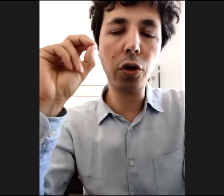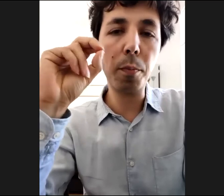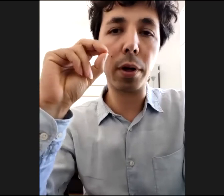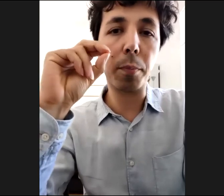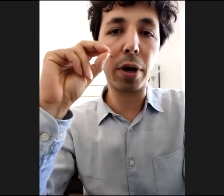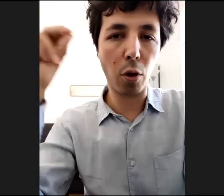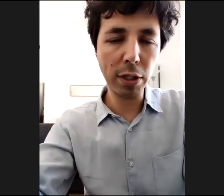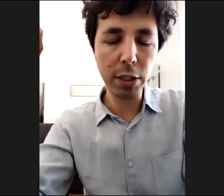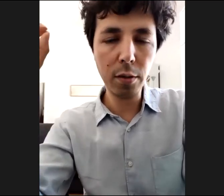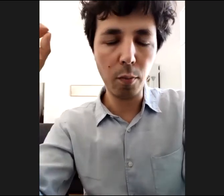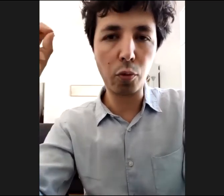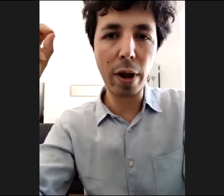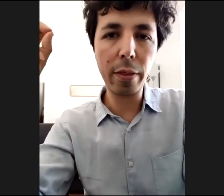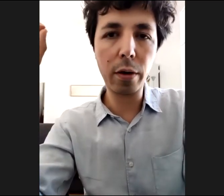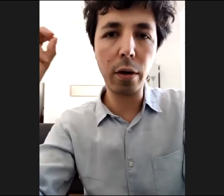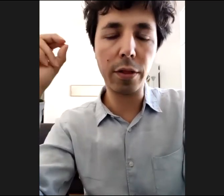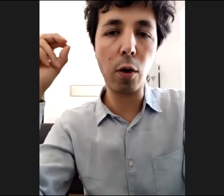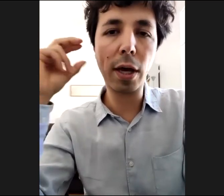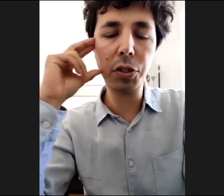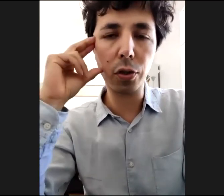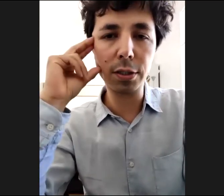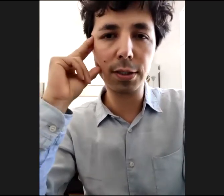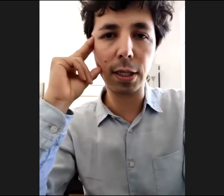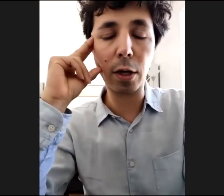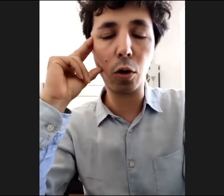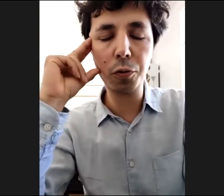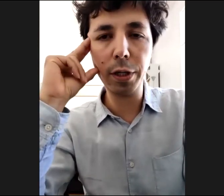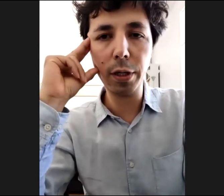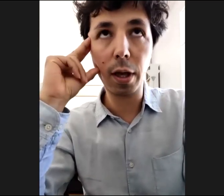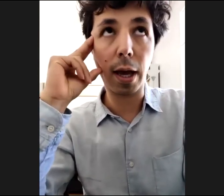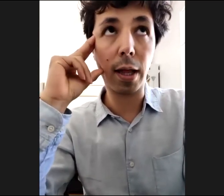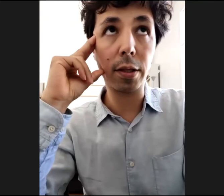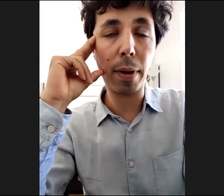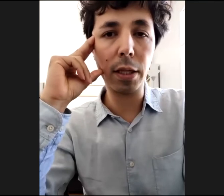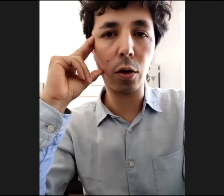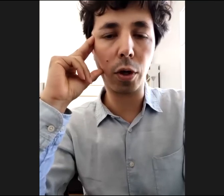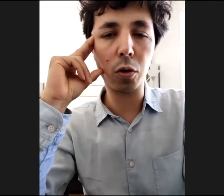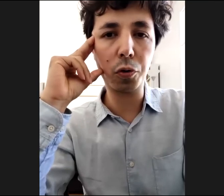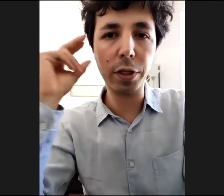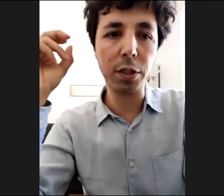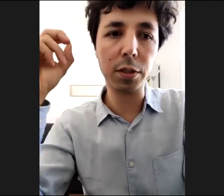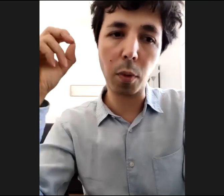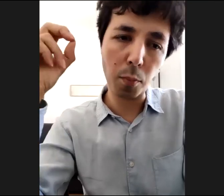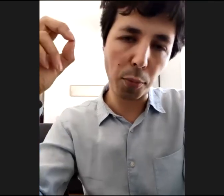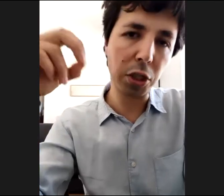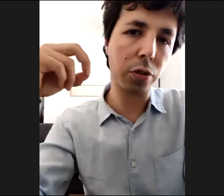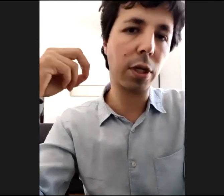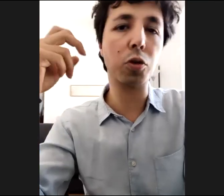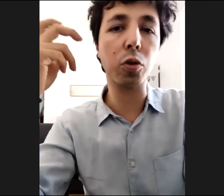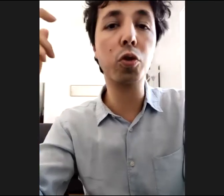accessed? >> JORGE COLIN: Thank you. Thank you for your question. There is no allocation for priority, but